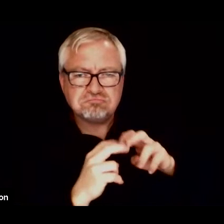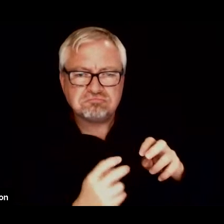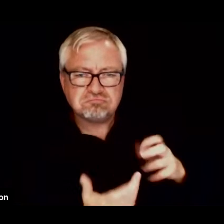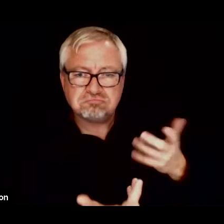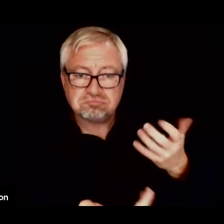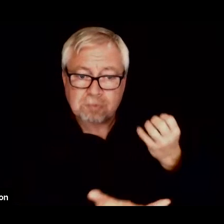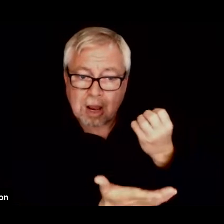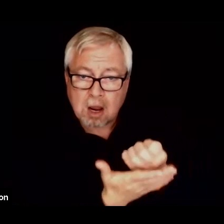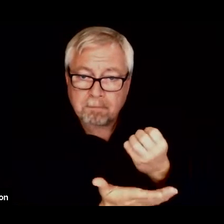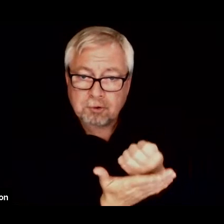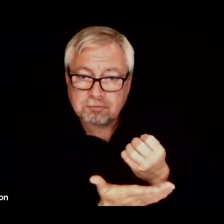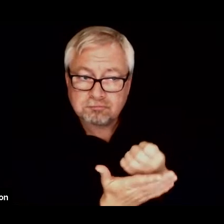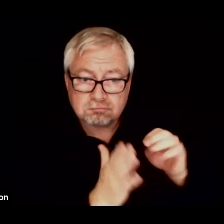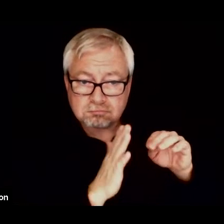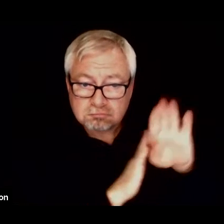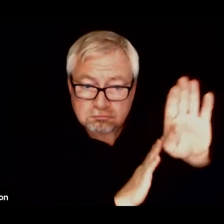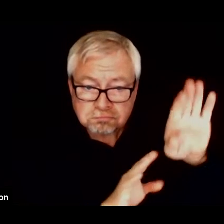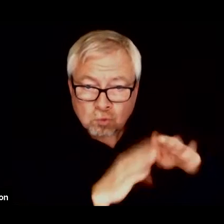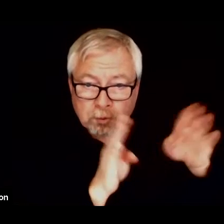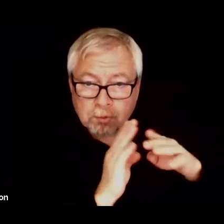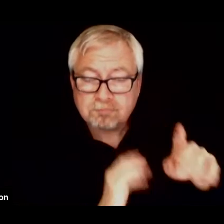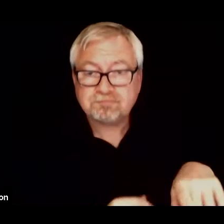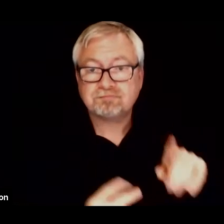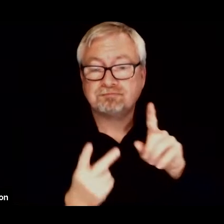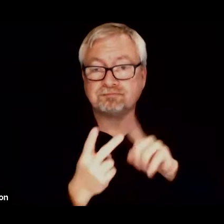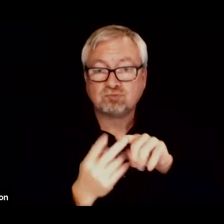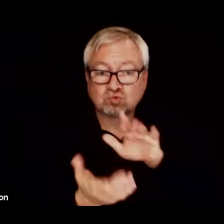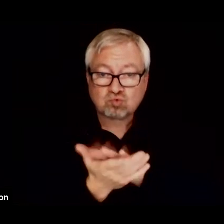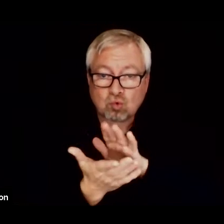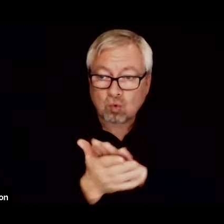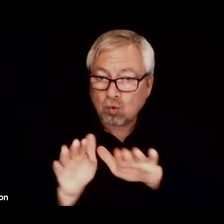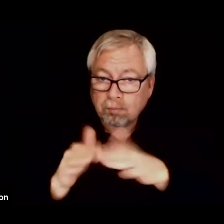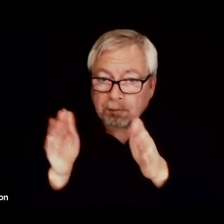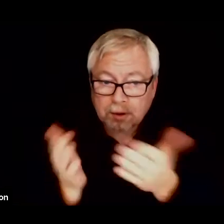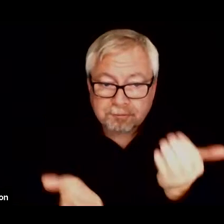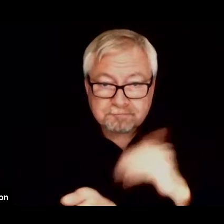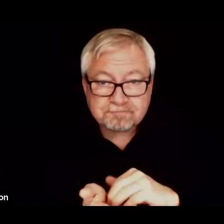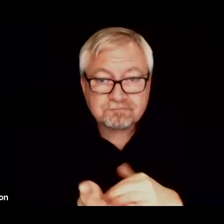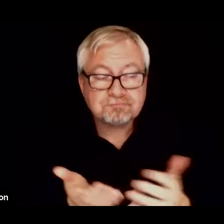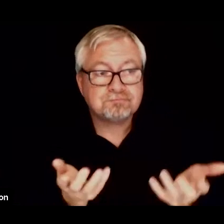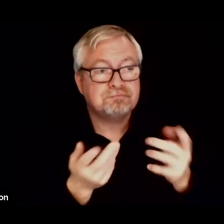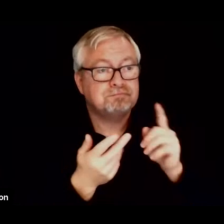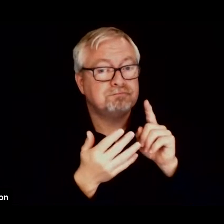and we do believe that the vaccines coming to us are the critical tool that is going to allow